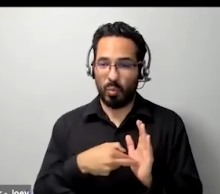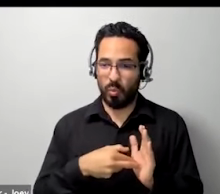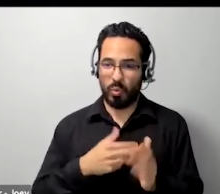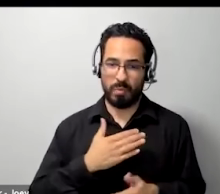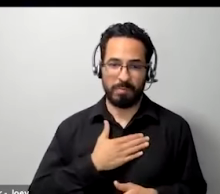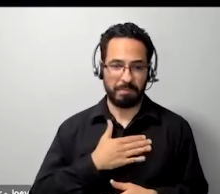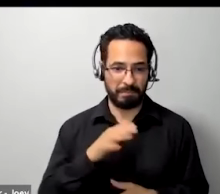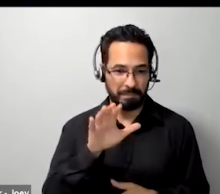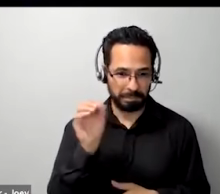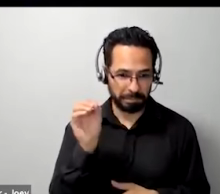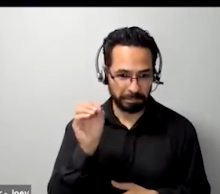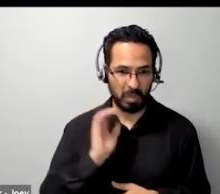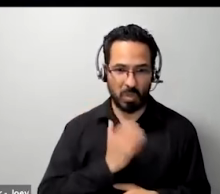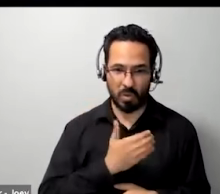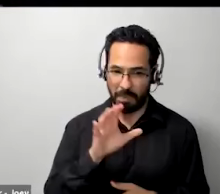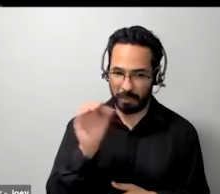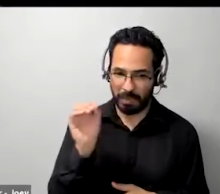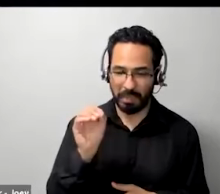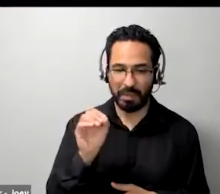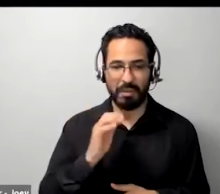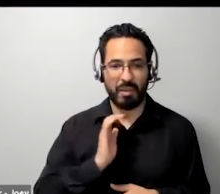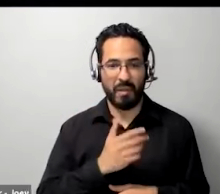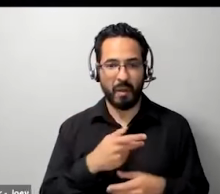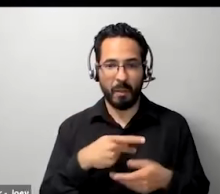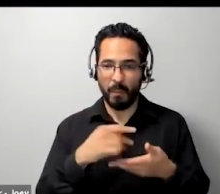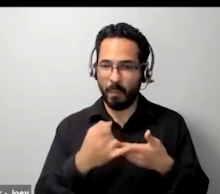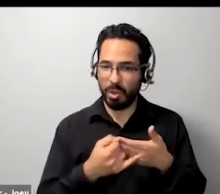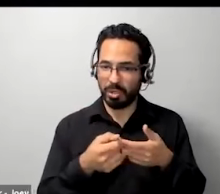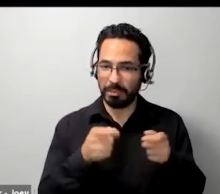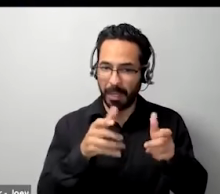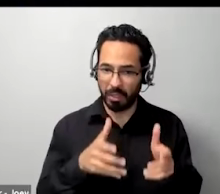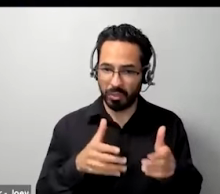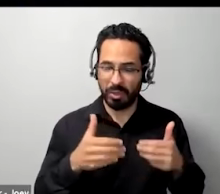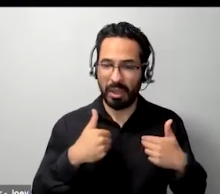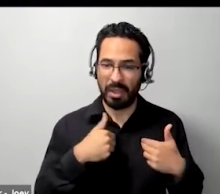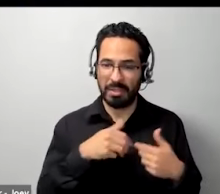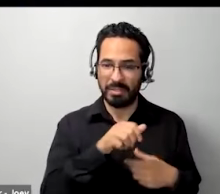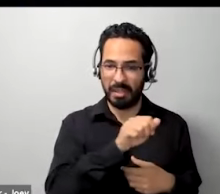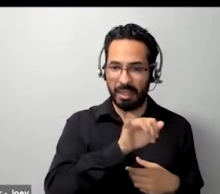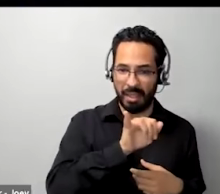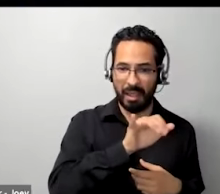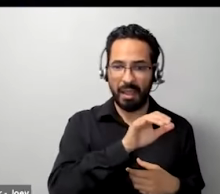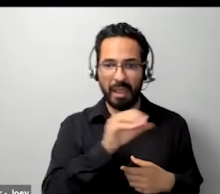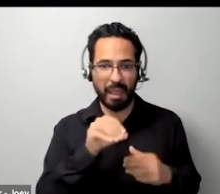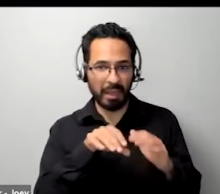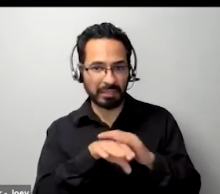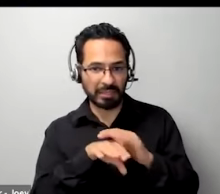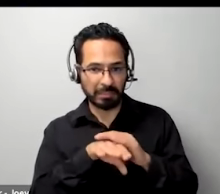one of our product managers is doing both AI ethics and accessibility, and it's like,